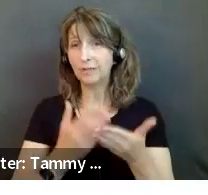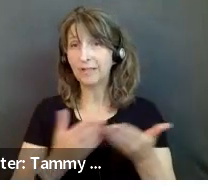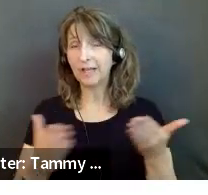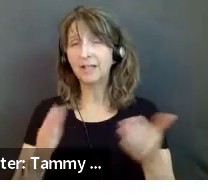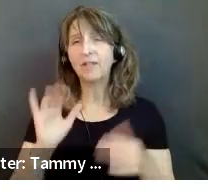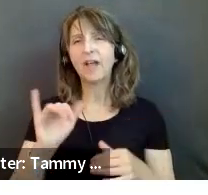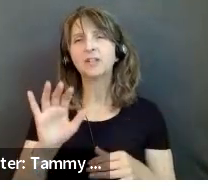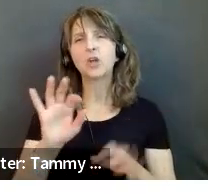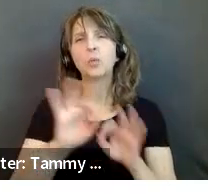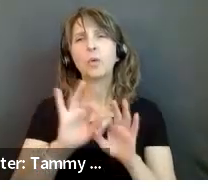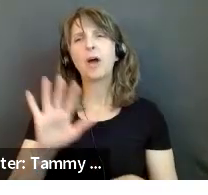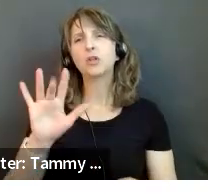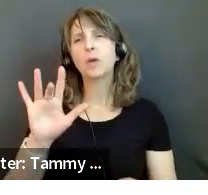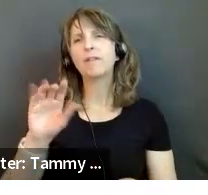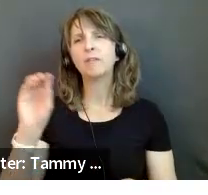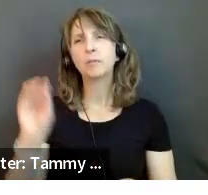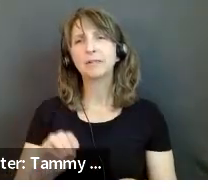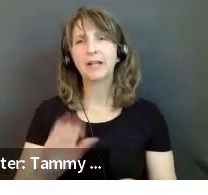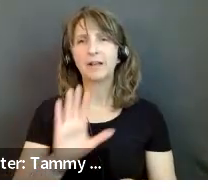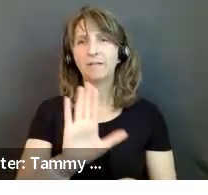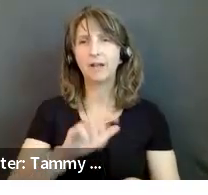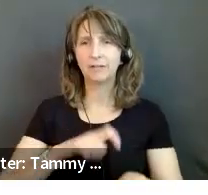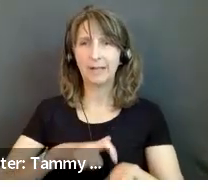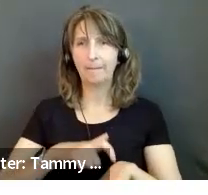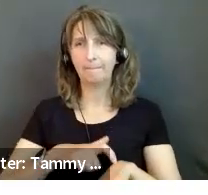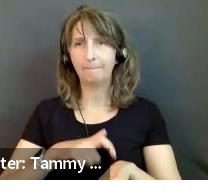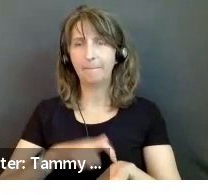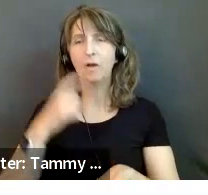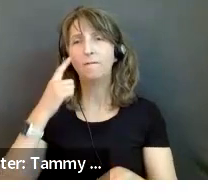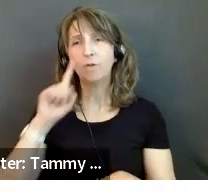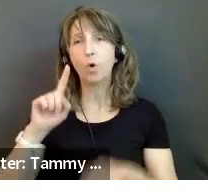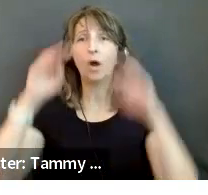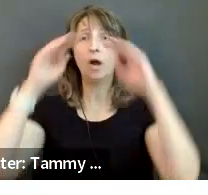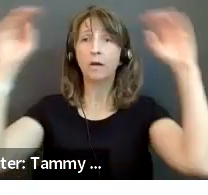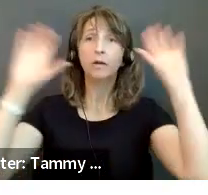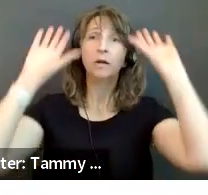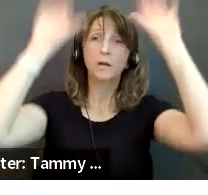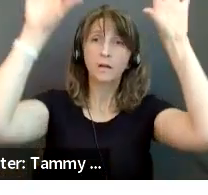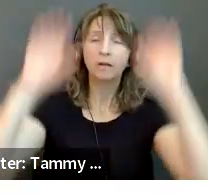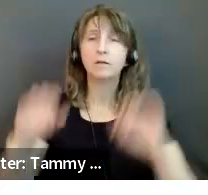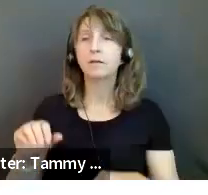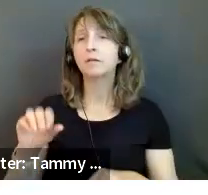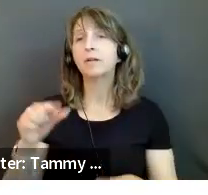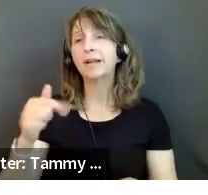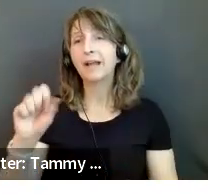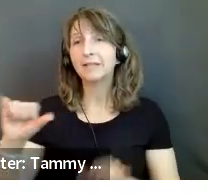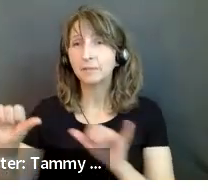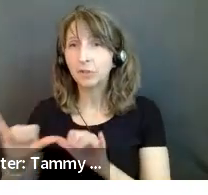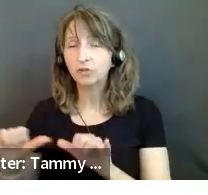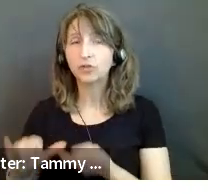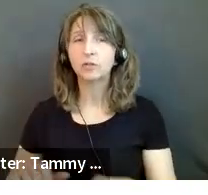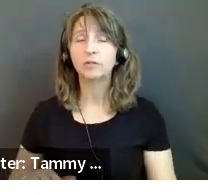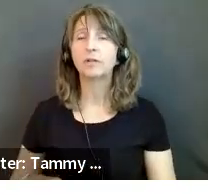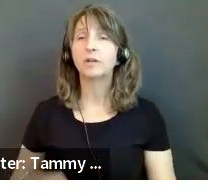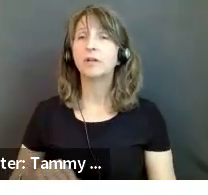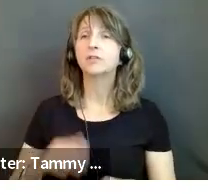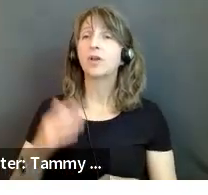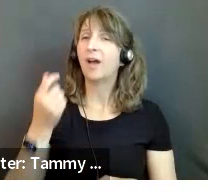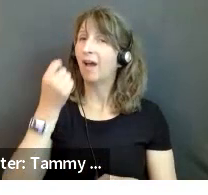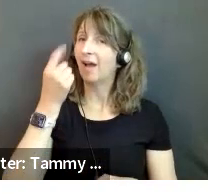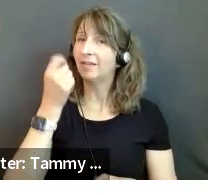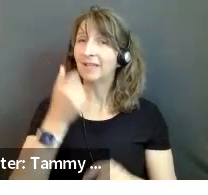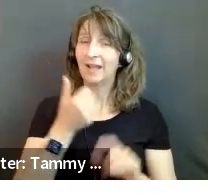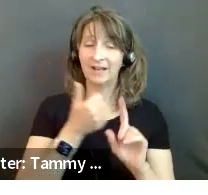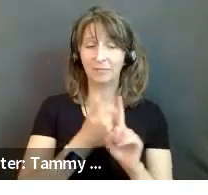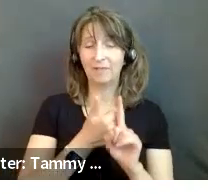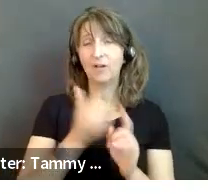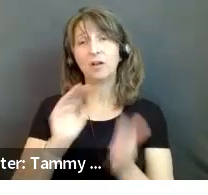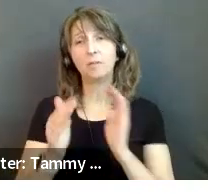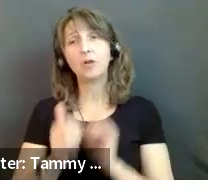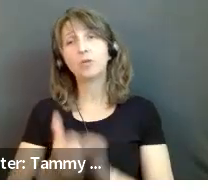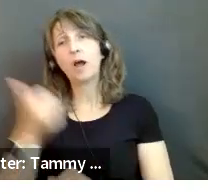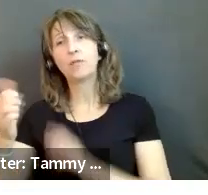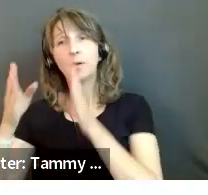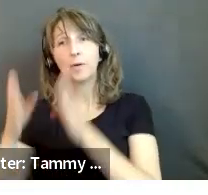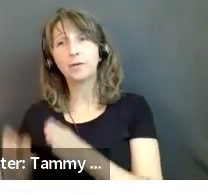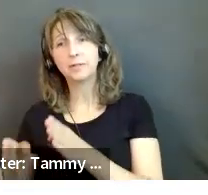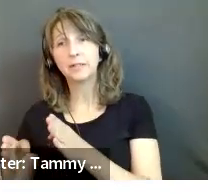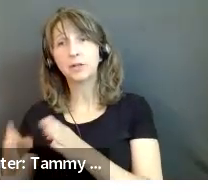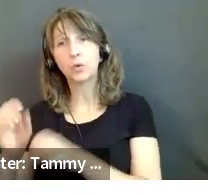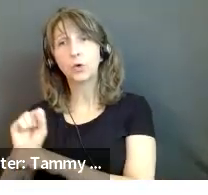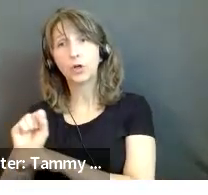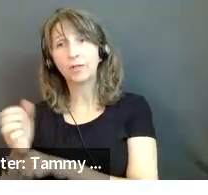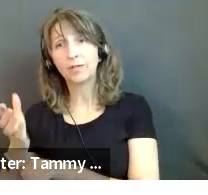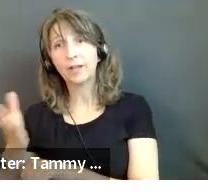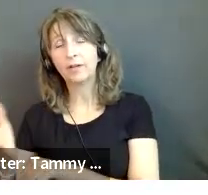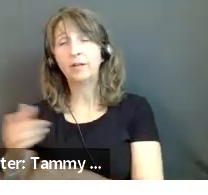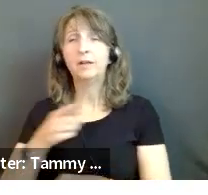Okay, next line. So by not doing these, if you think about it, he has less duties than somebody else in that same position.